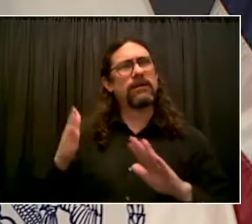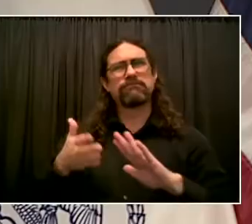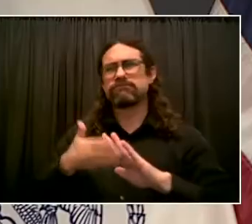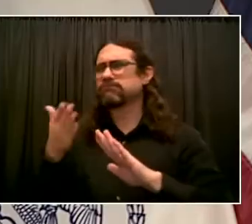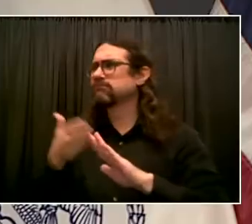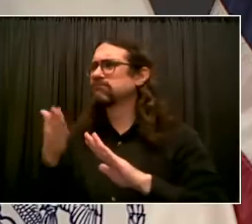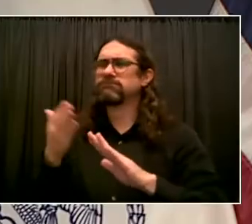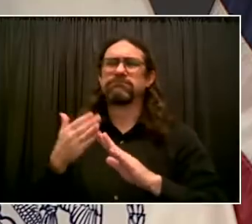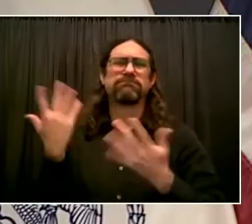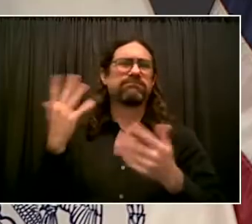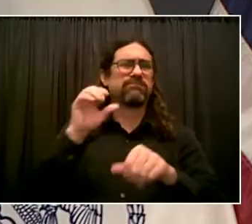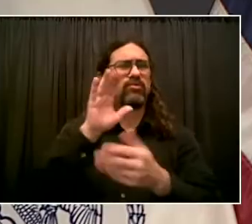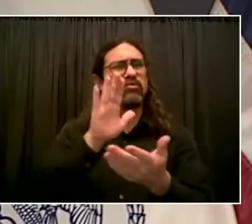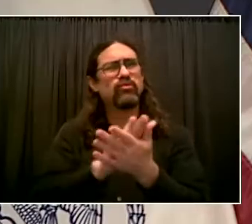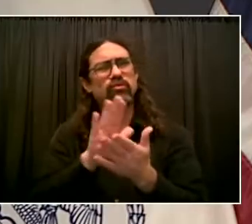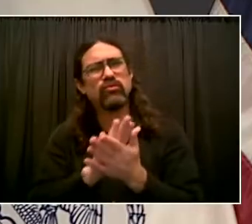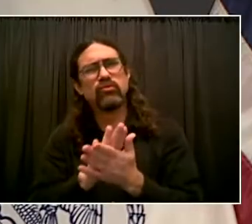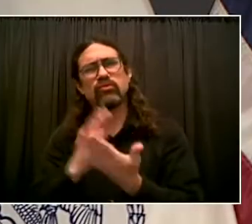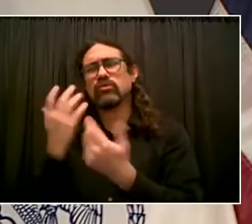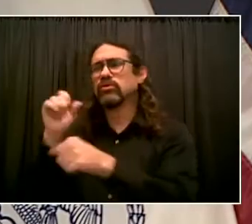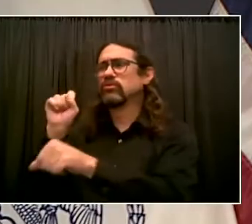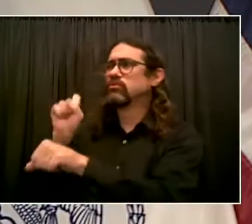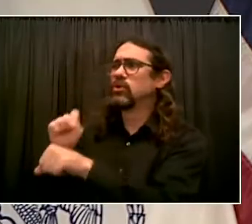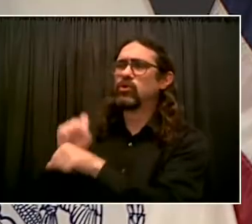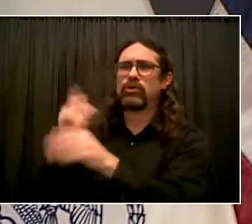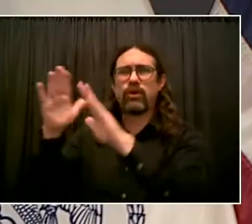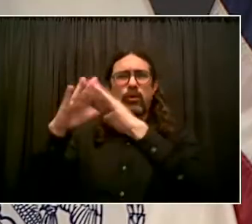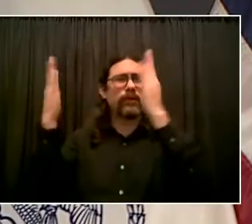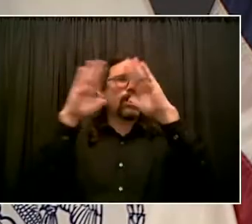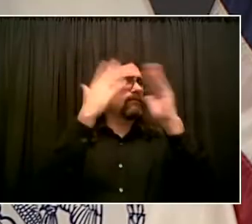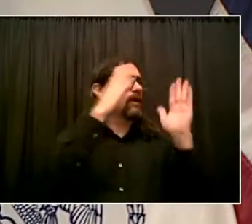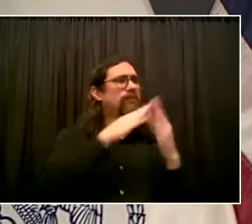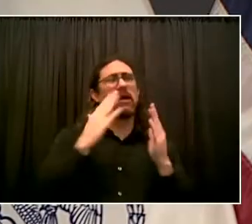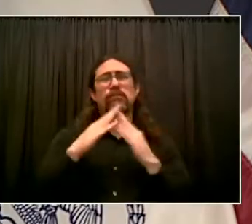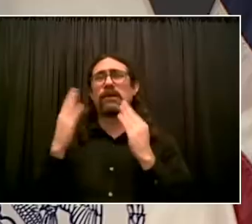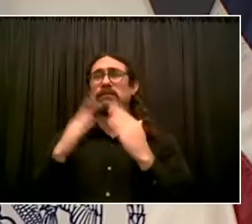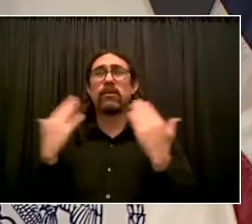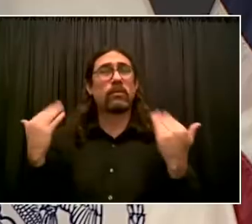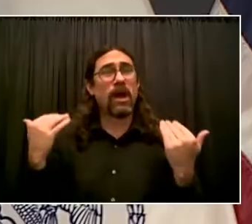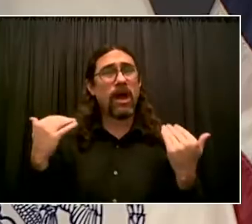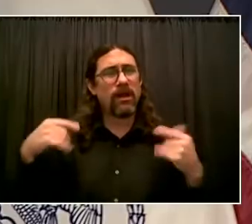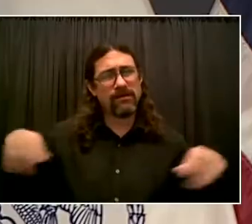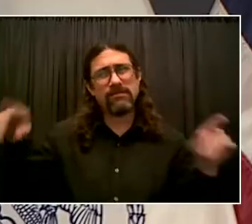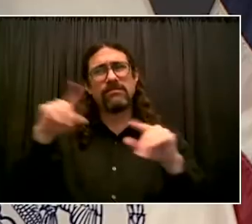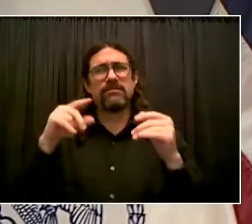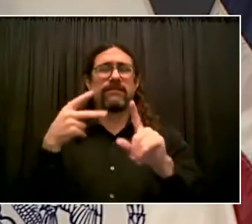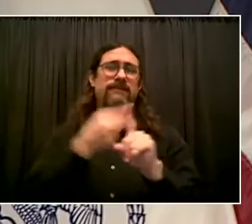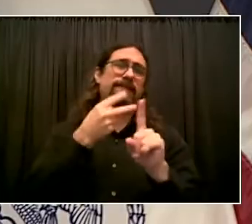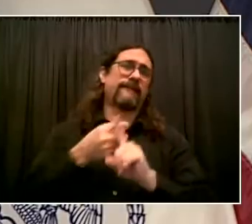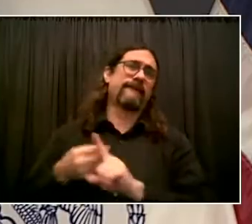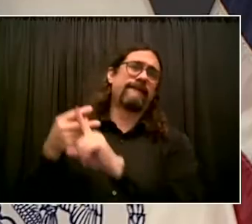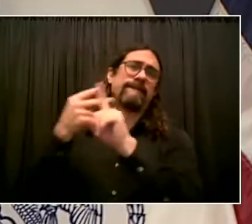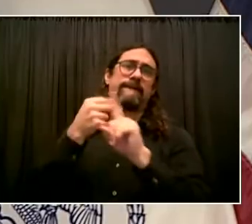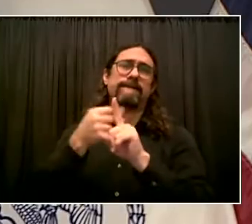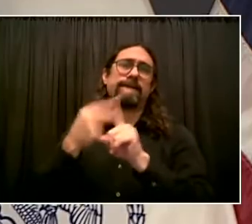BACK IN SO MANY WAYS, IS THE REASON WE CAN AVOID SHUTDOWNS AND RESTRICTNIOS.